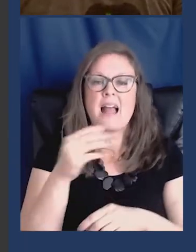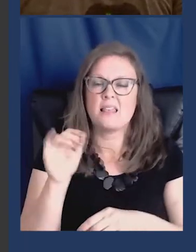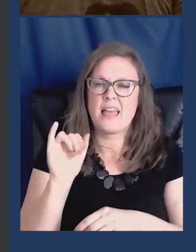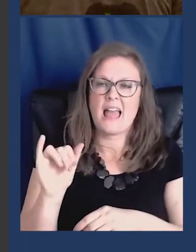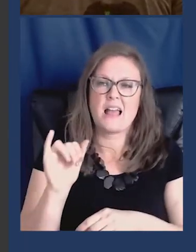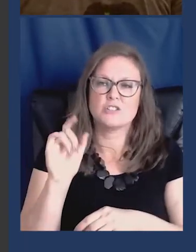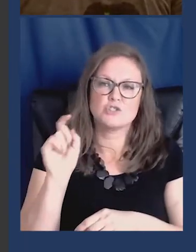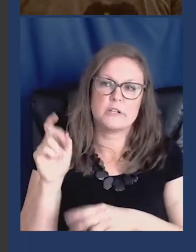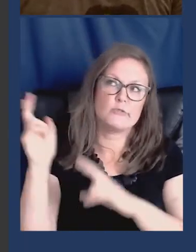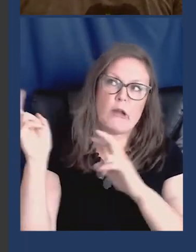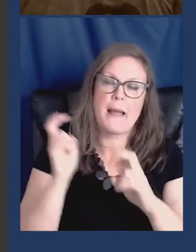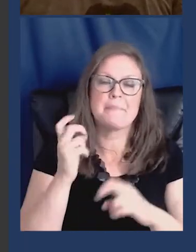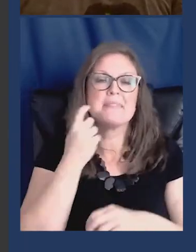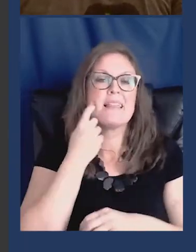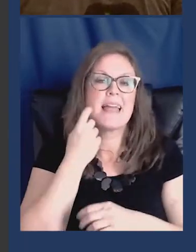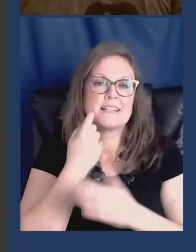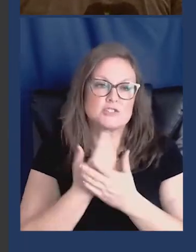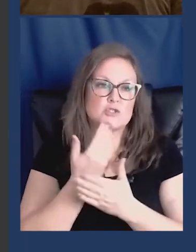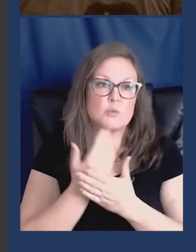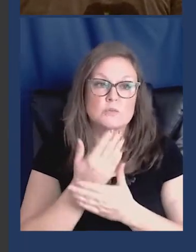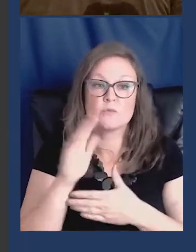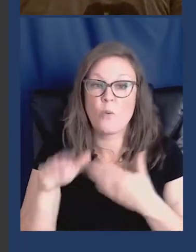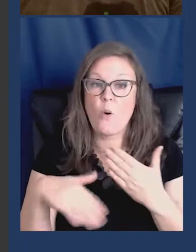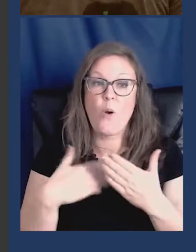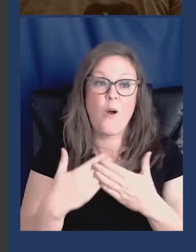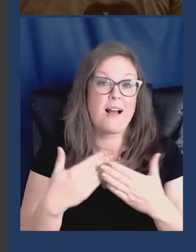And this is all going to be live, so if things don't go exactly smoothly,